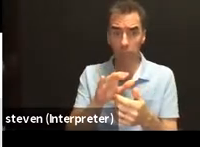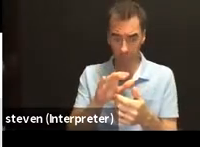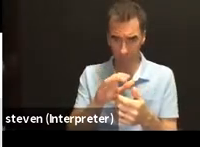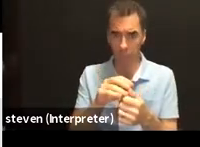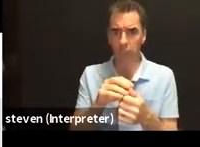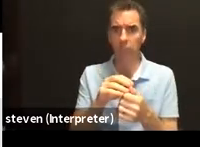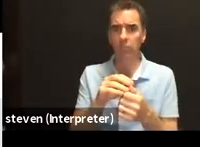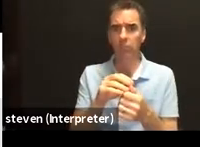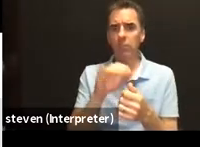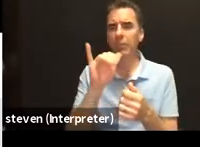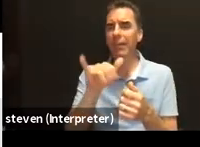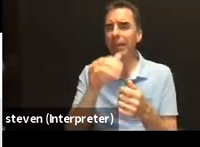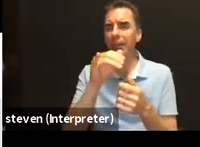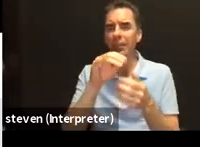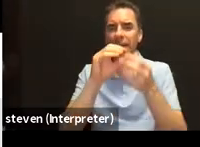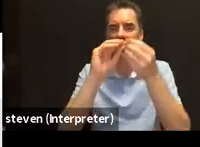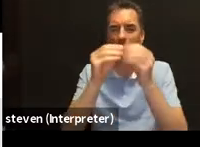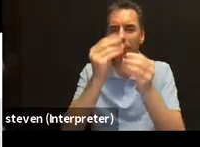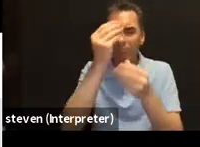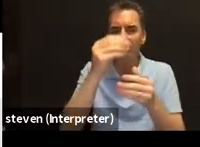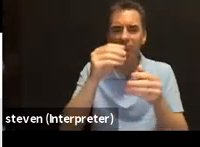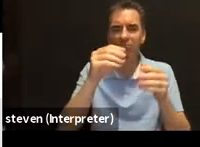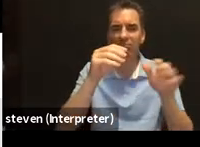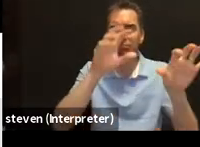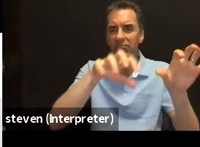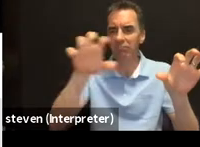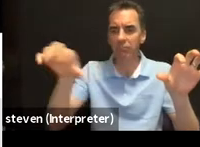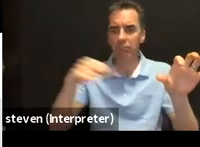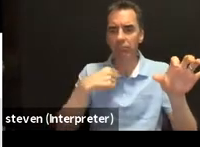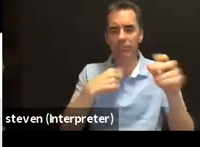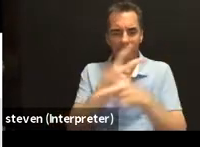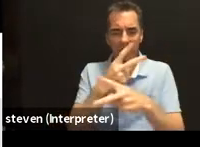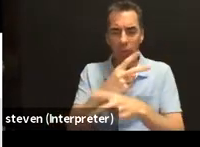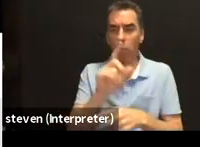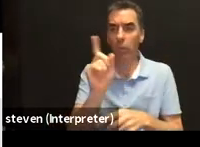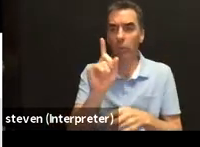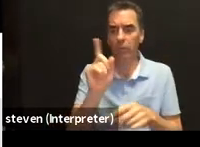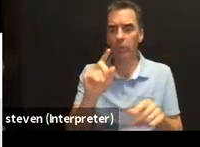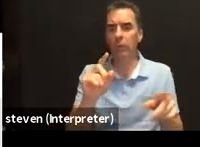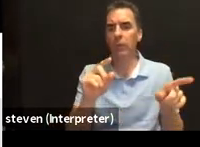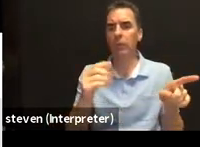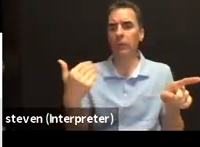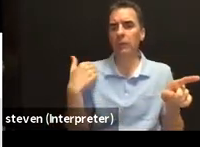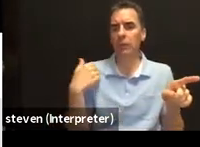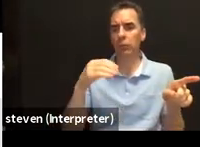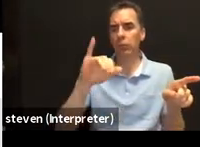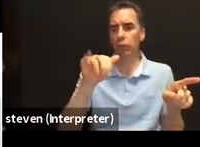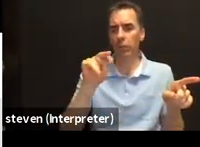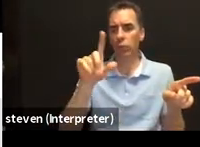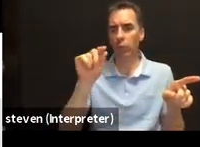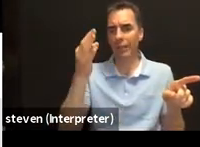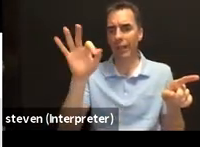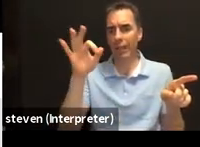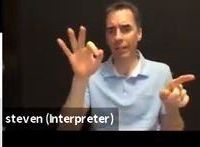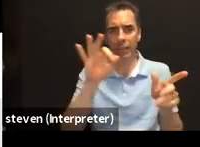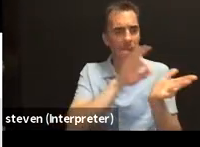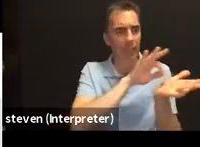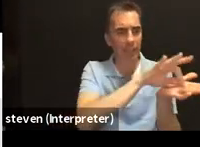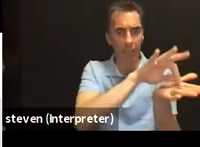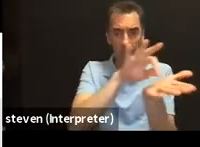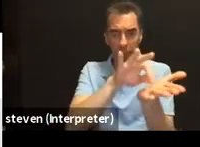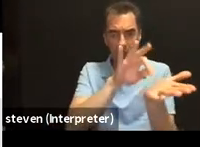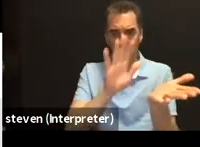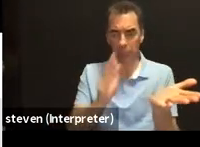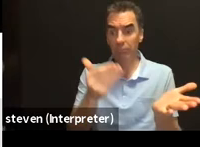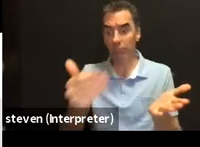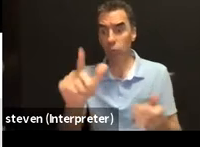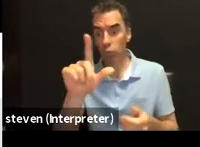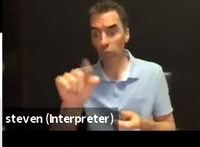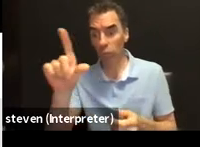maria.rodriguez: That are right here. So this is some data that we derived from the point in time count that was conducted in January of 2019 I don't have the numbers for the 2020 point in time counts. I'm going to use the 2019